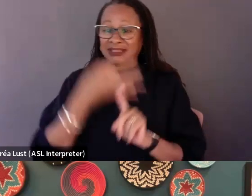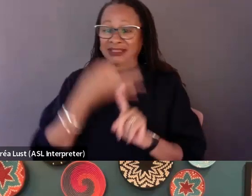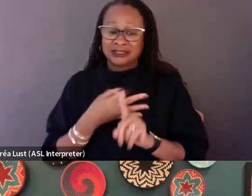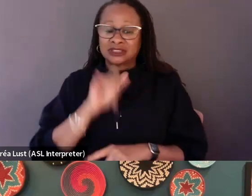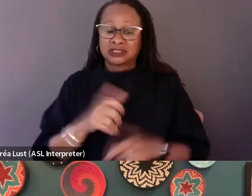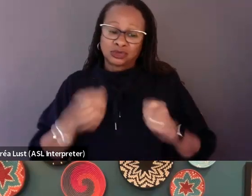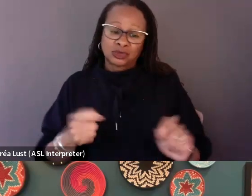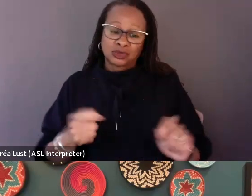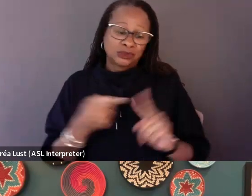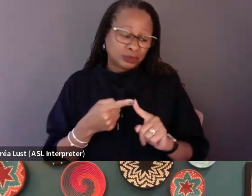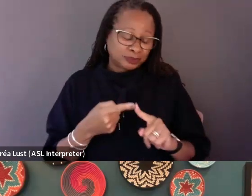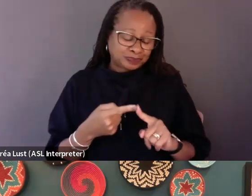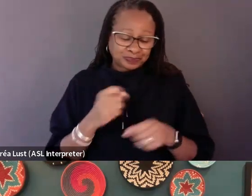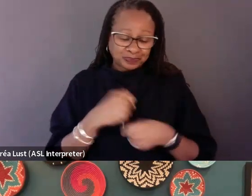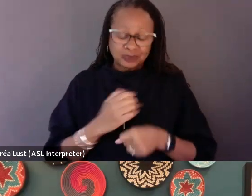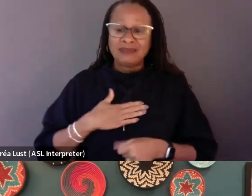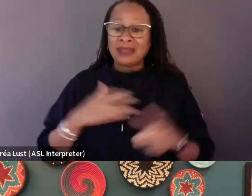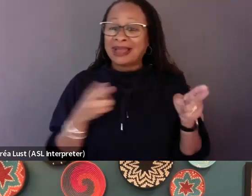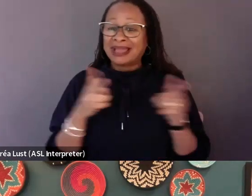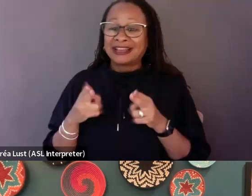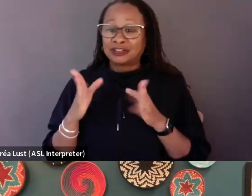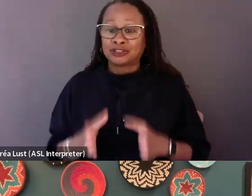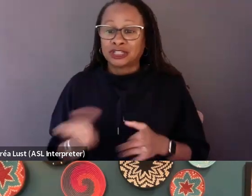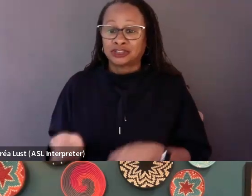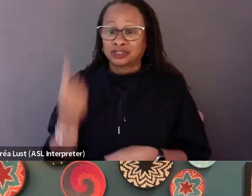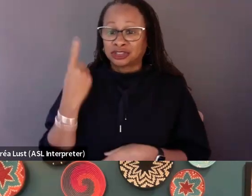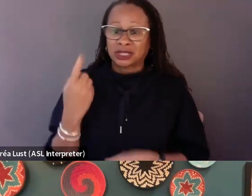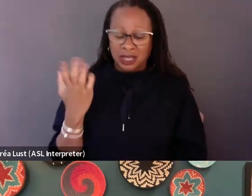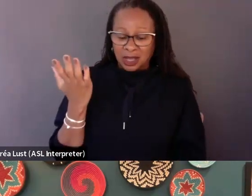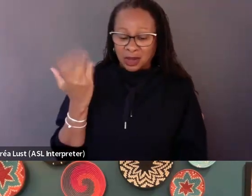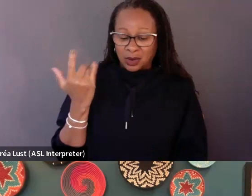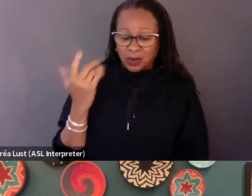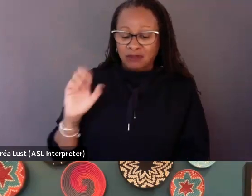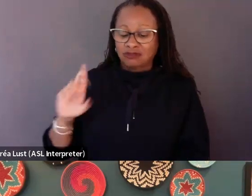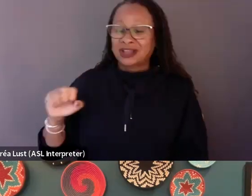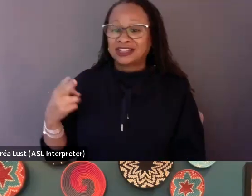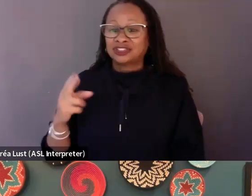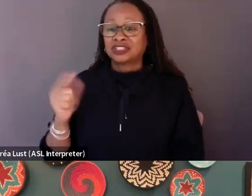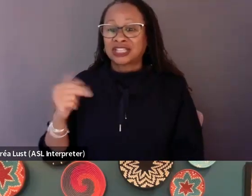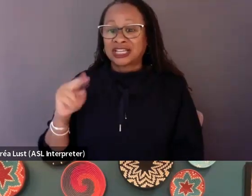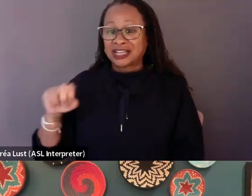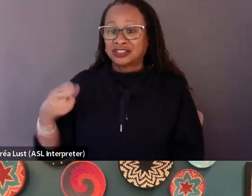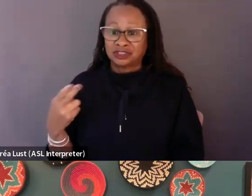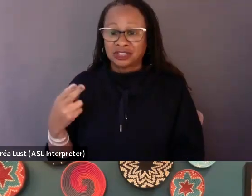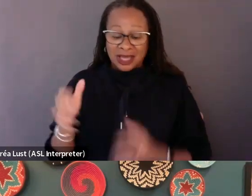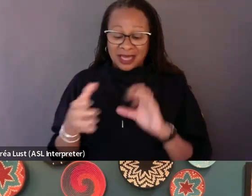to make my editor understand why Rakesh is aspirational. The kind of collaboration that I've had with Ganesh